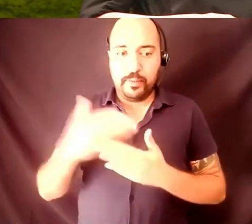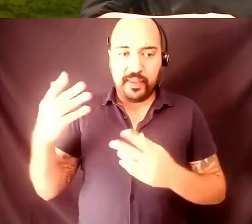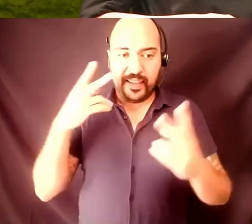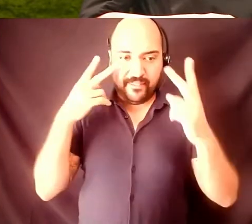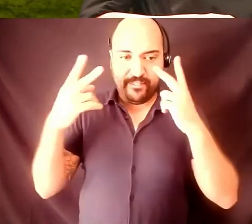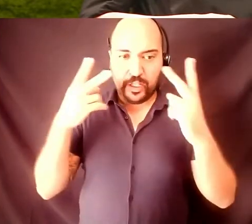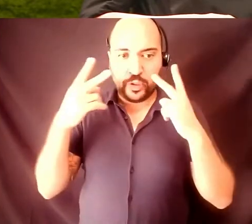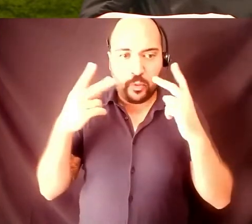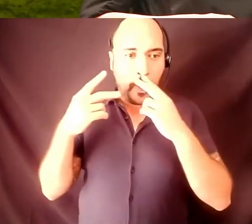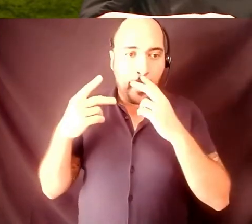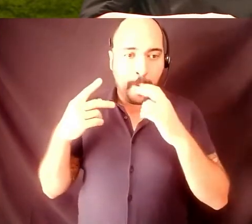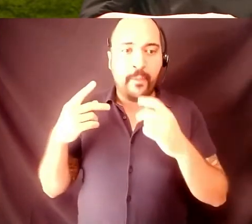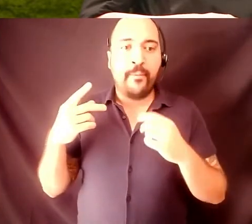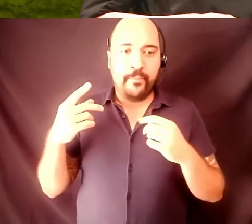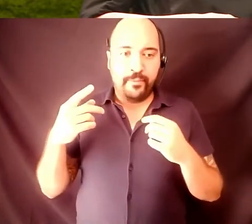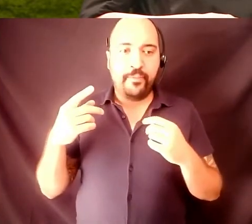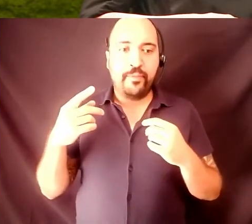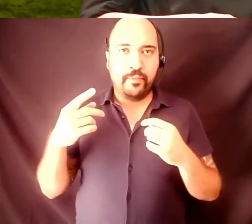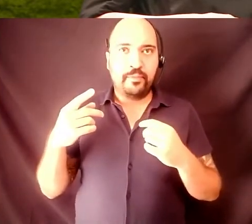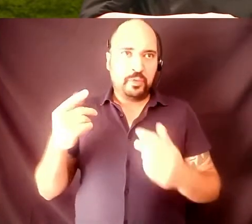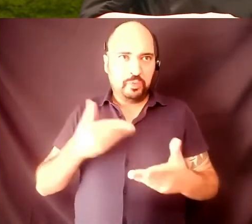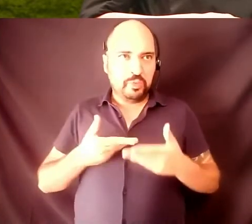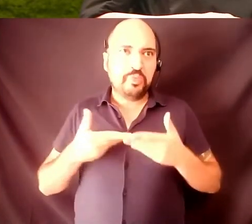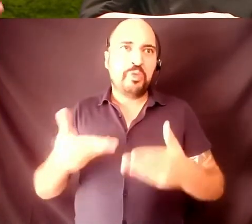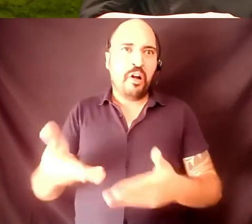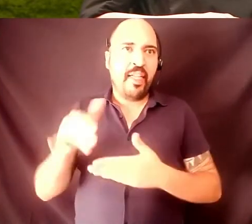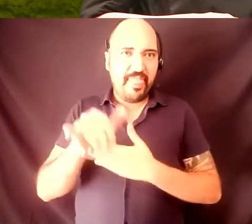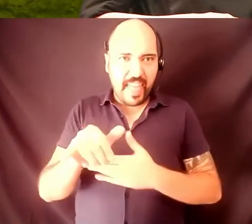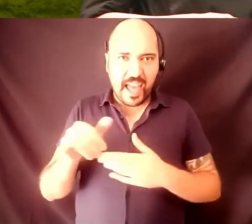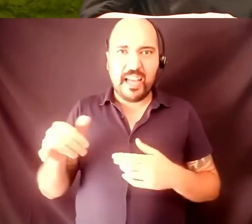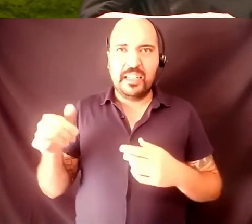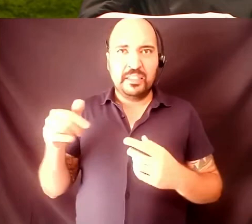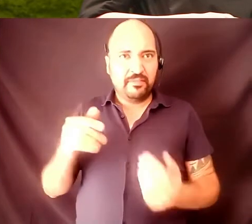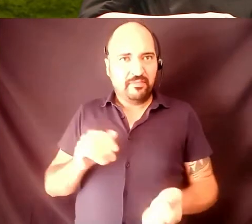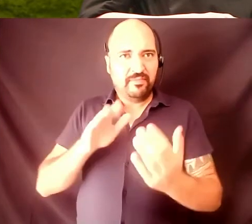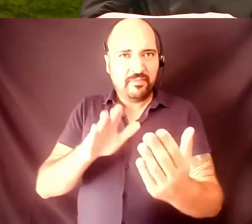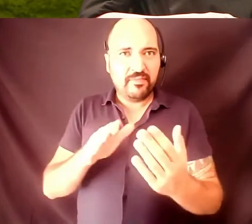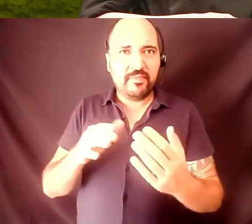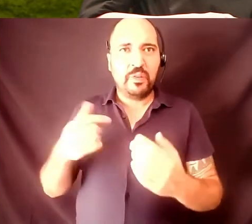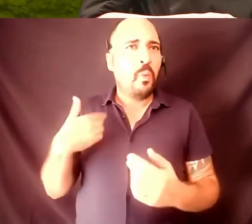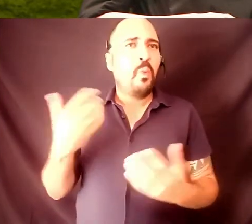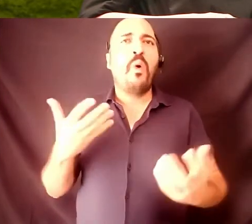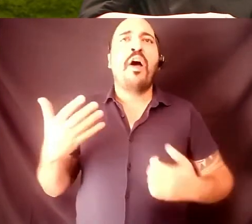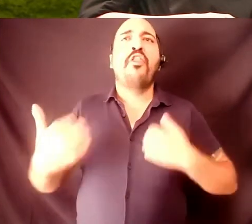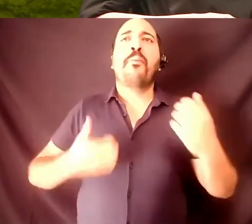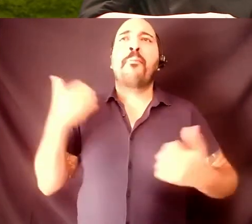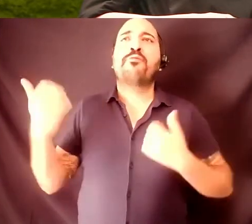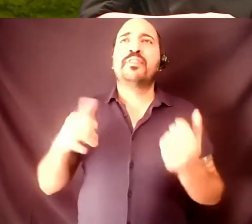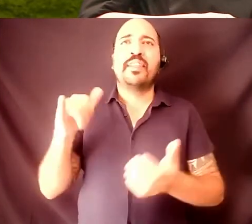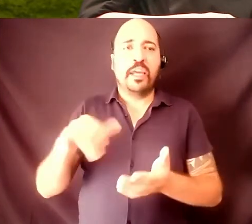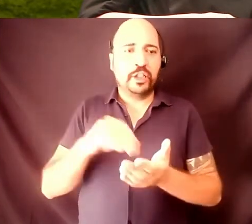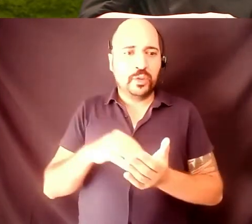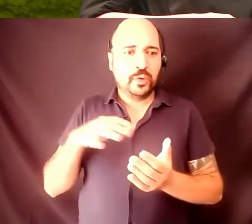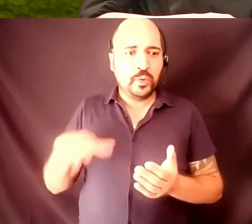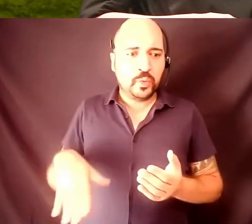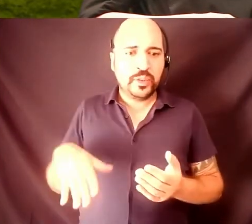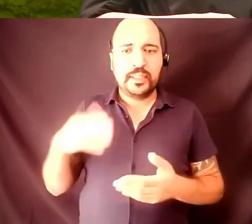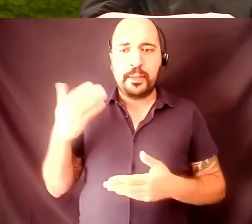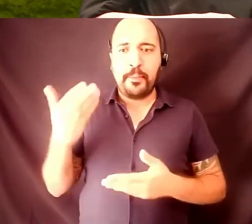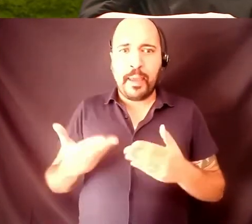So we thought really strategically about. What are the emotions that students might return to schools with? In this postpandemic world? Right?